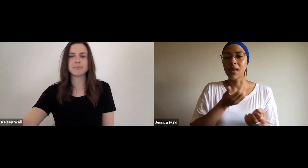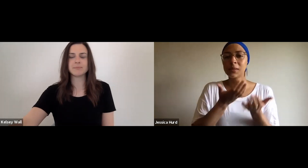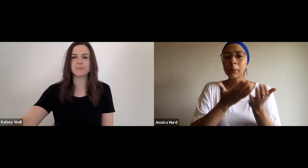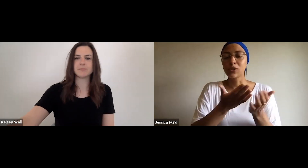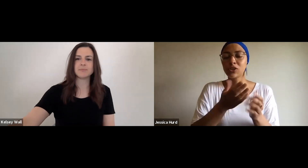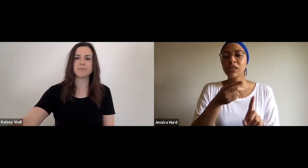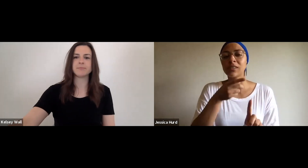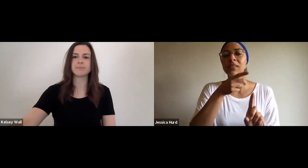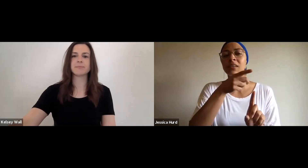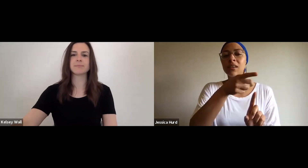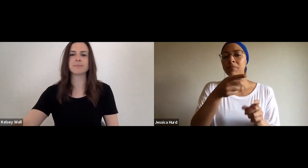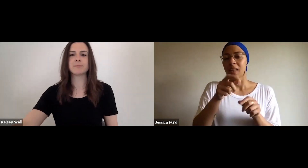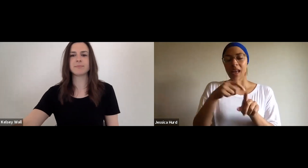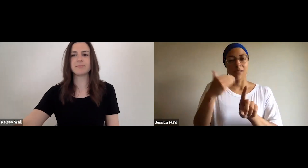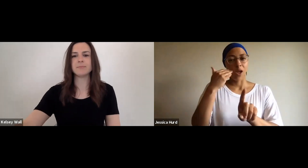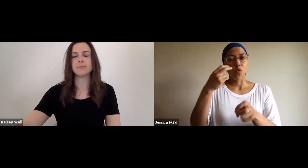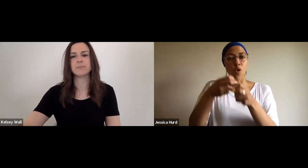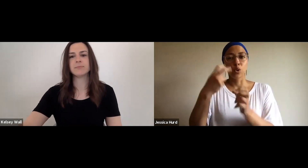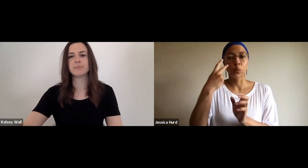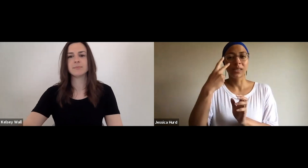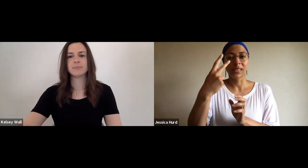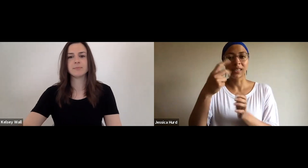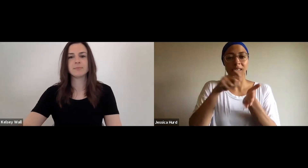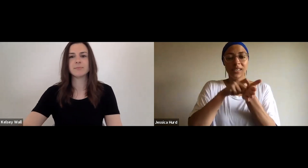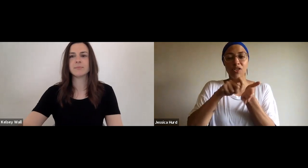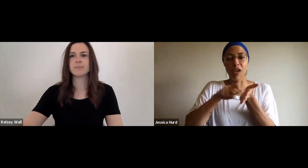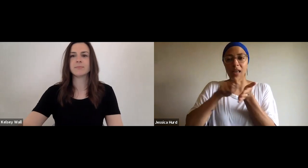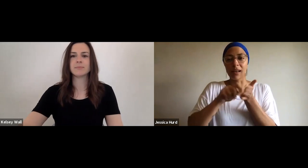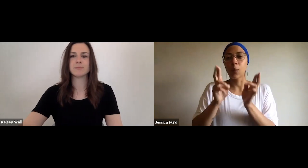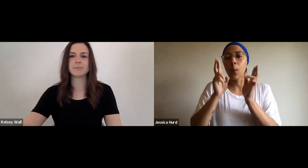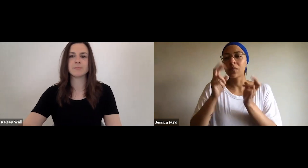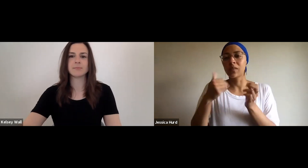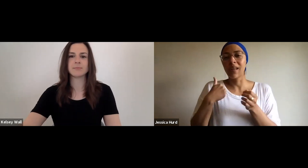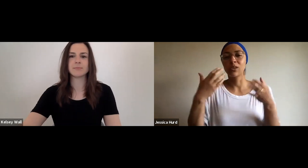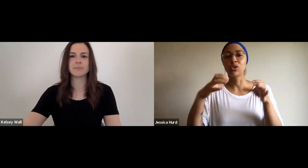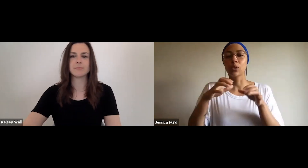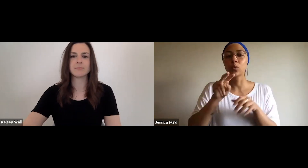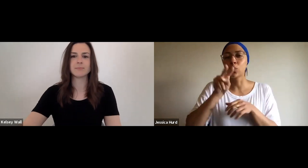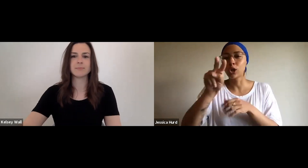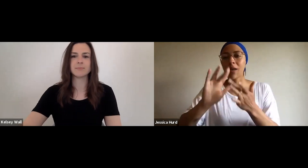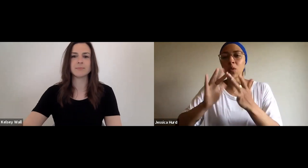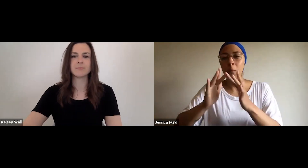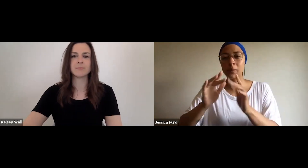So, for myself--Jessica-- I--I know--it might be hard to see the writing